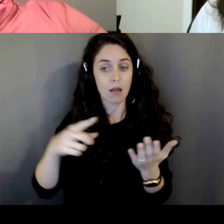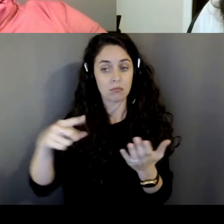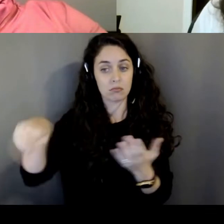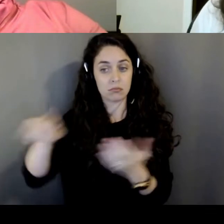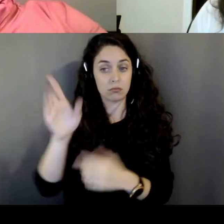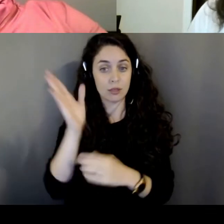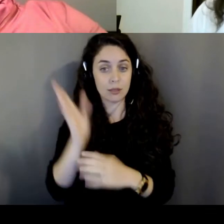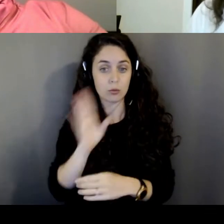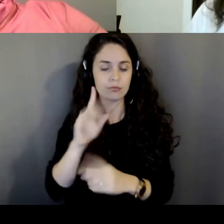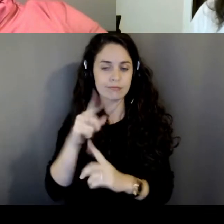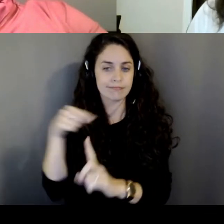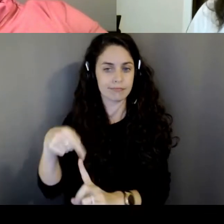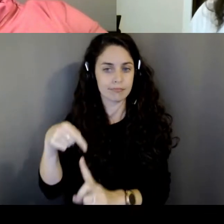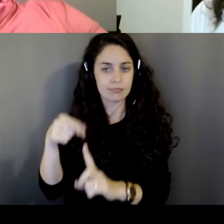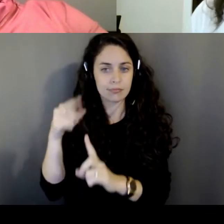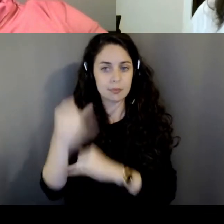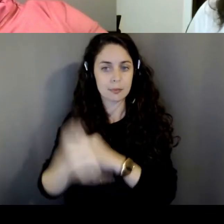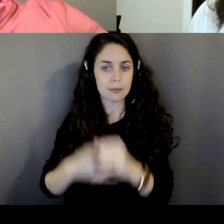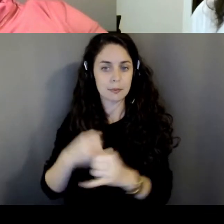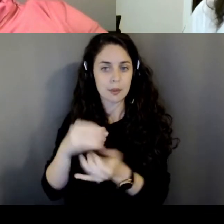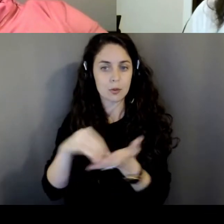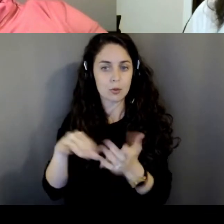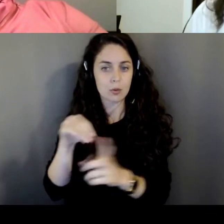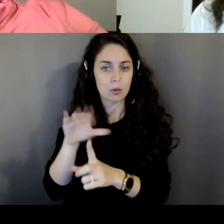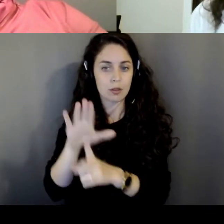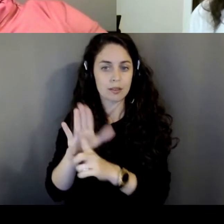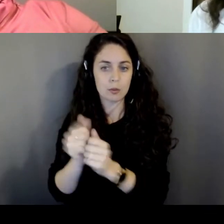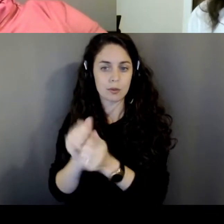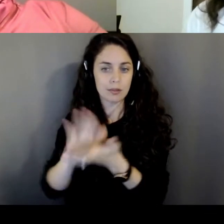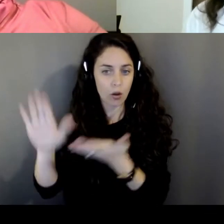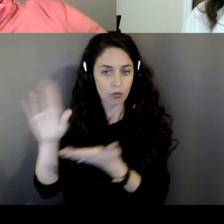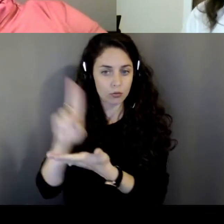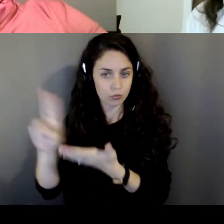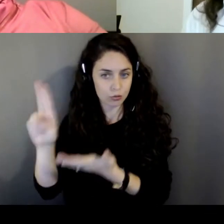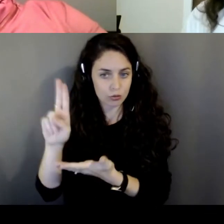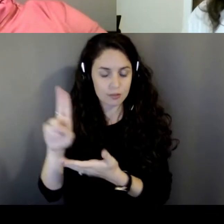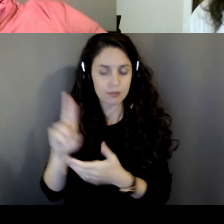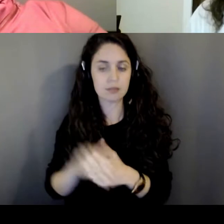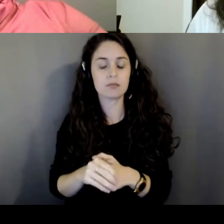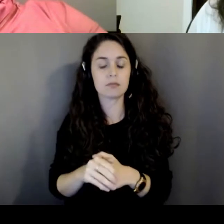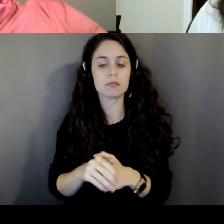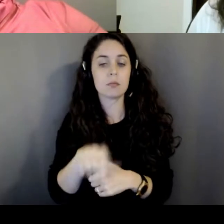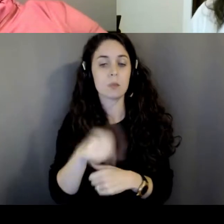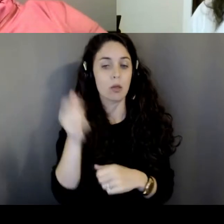orientations in the context of higher education while others will talk about international student